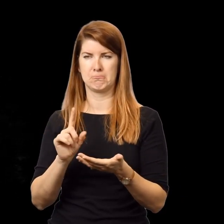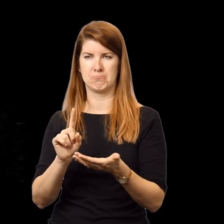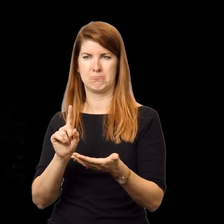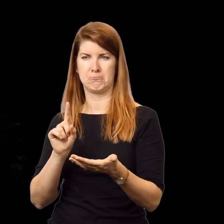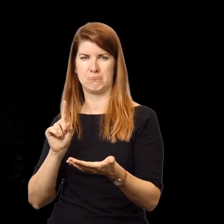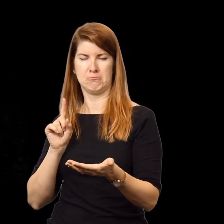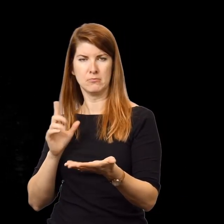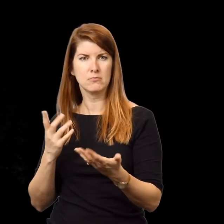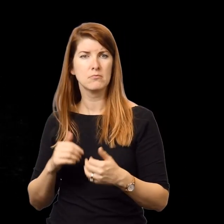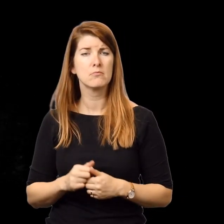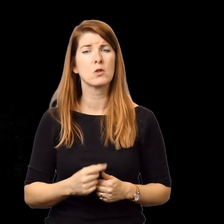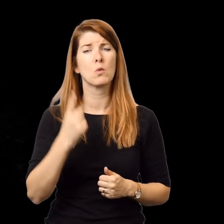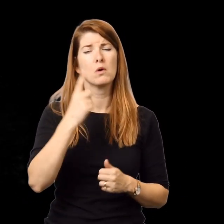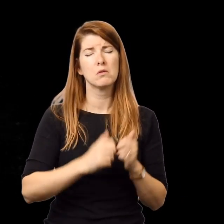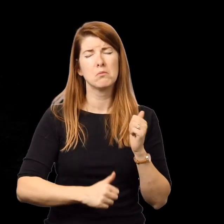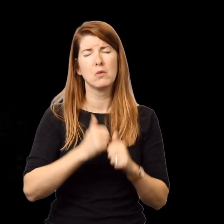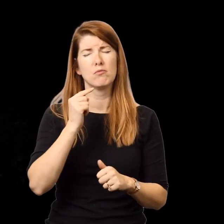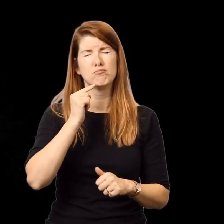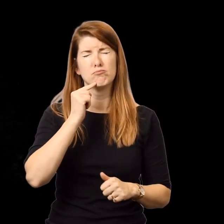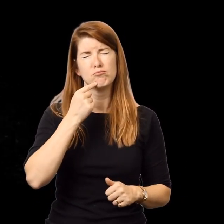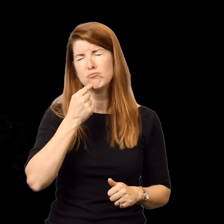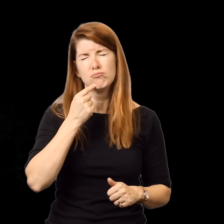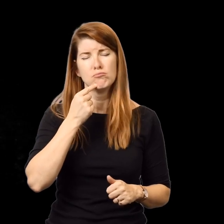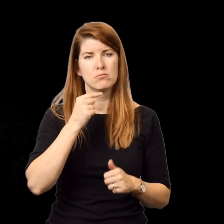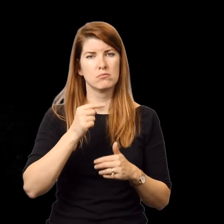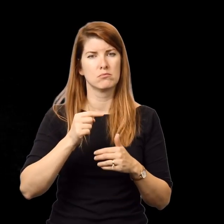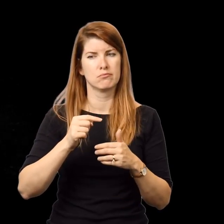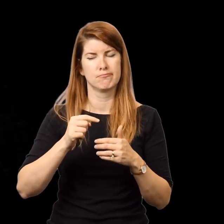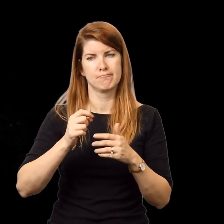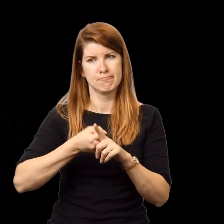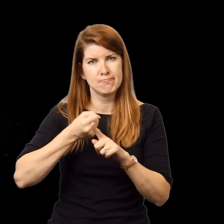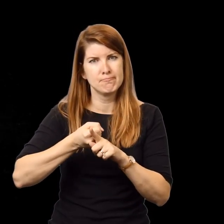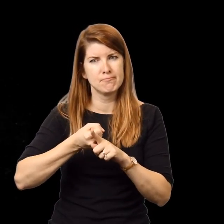Probably one of the most dramatic consequences for these children,